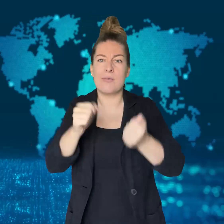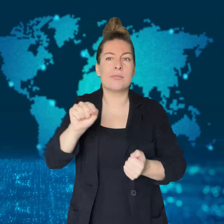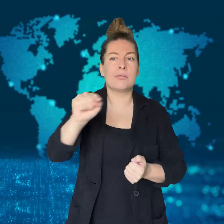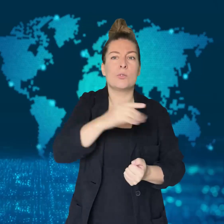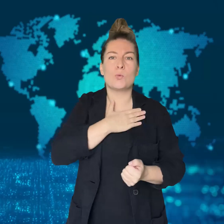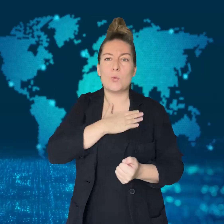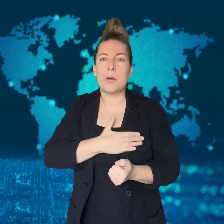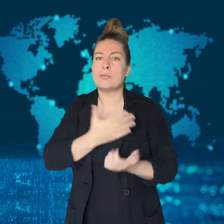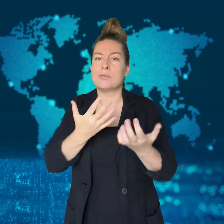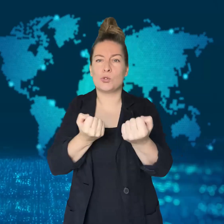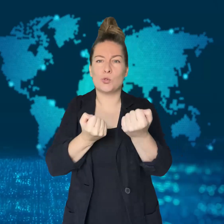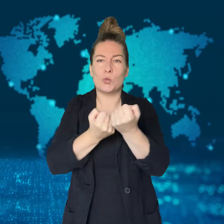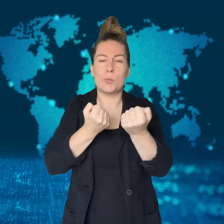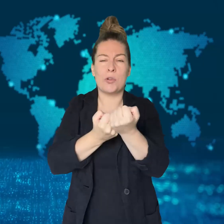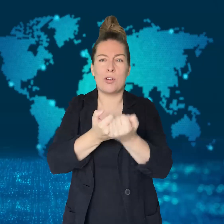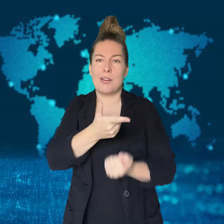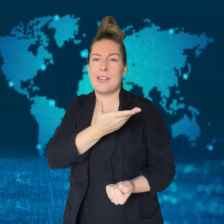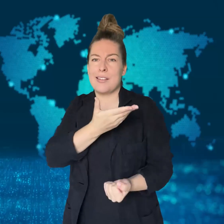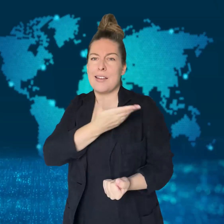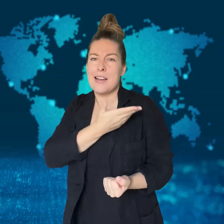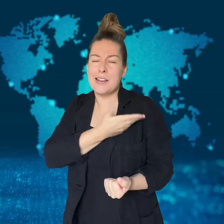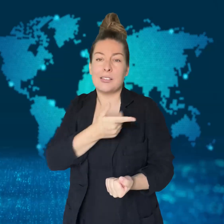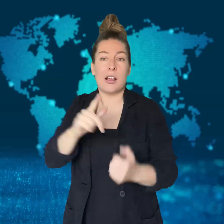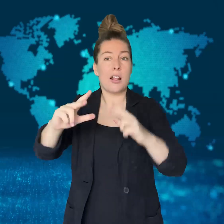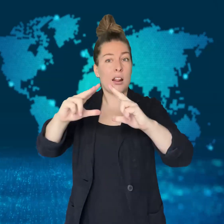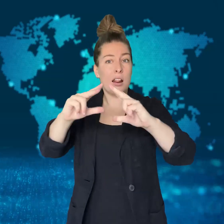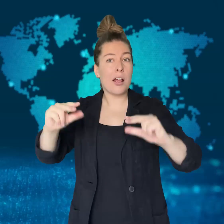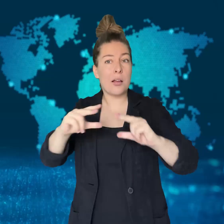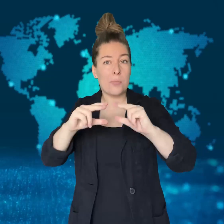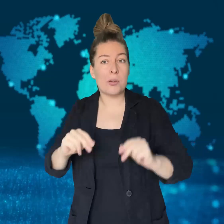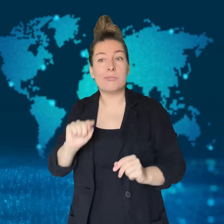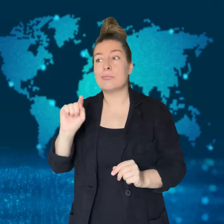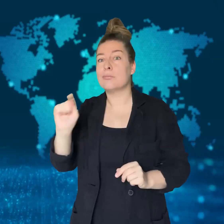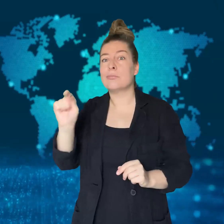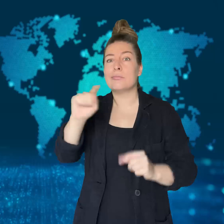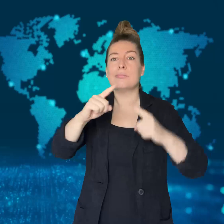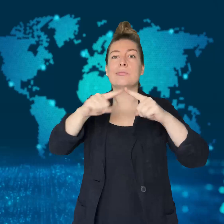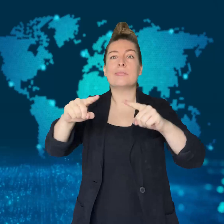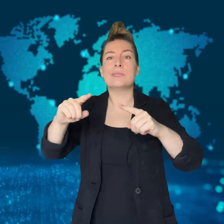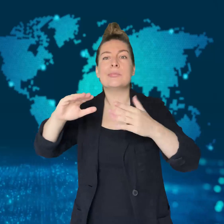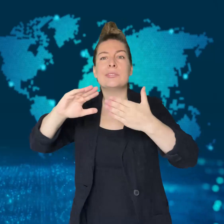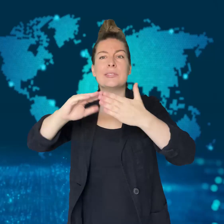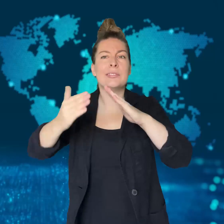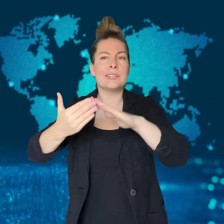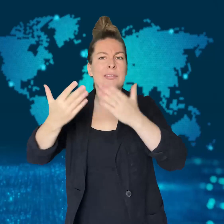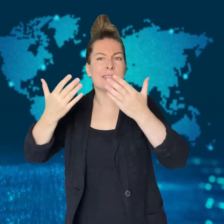who were waving Israeli flags.